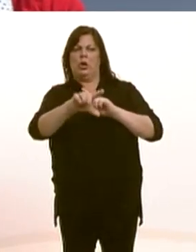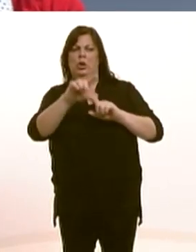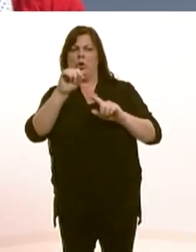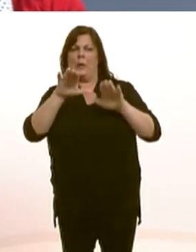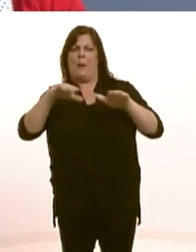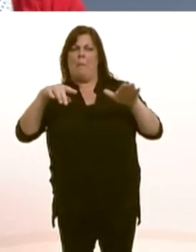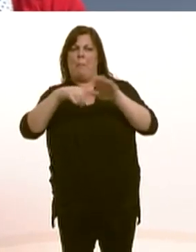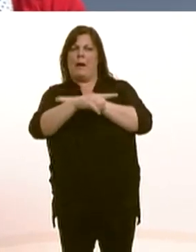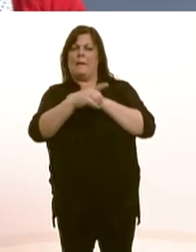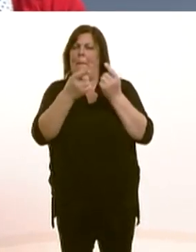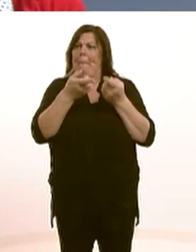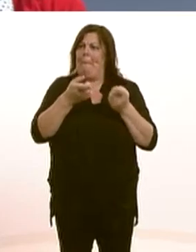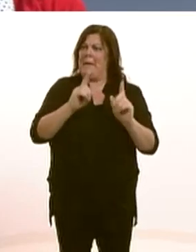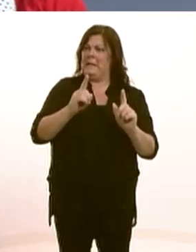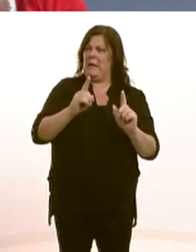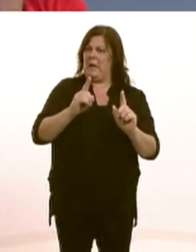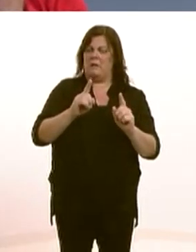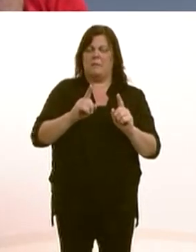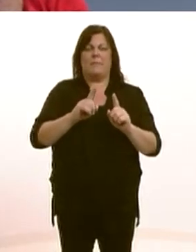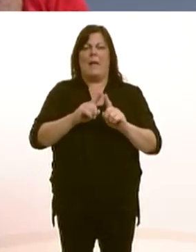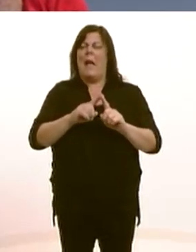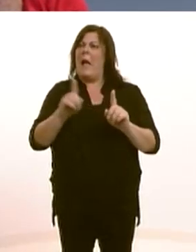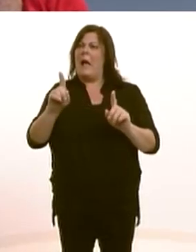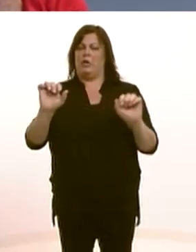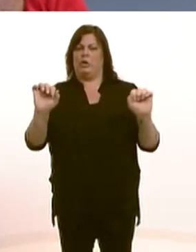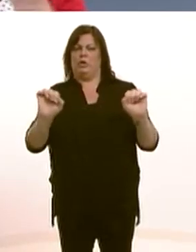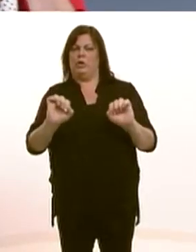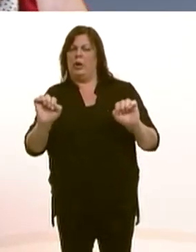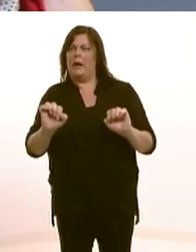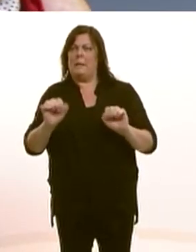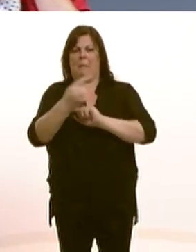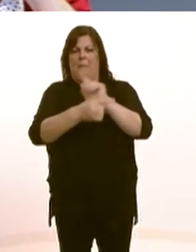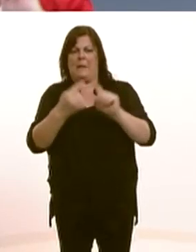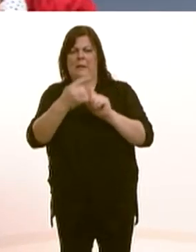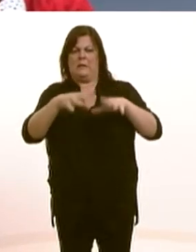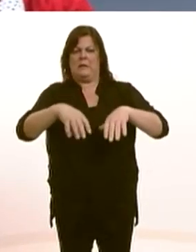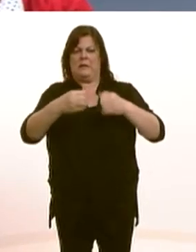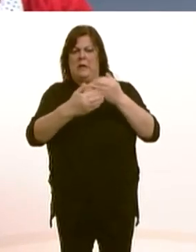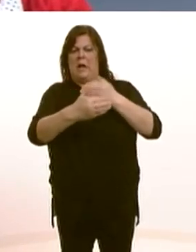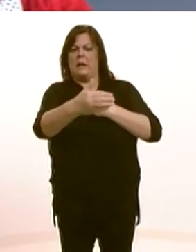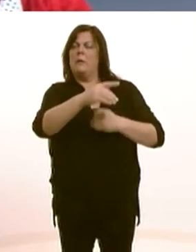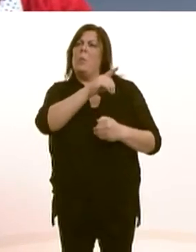and that youíve not yet held these meetings the fact that youíve got no plan, youíve